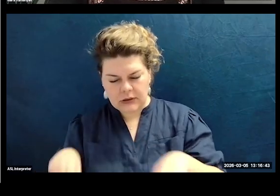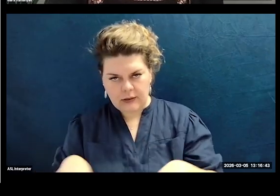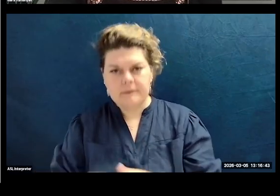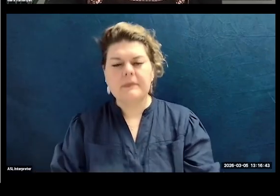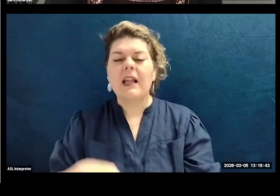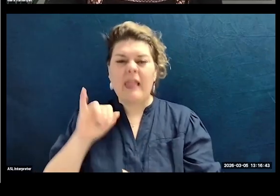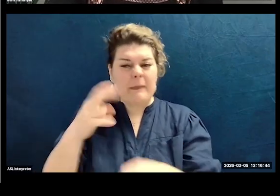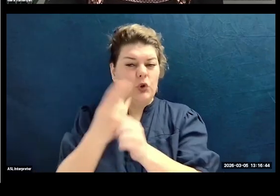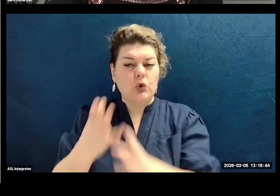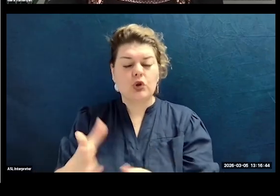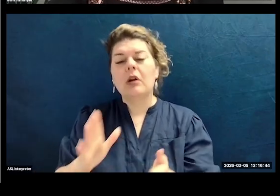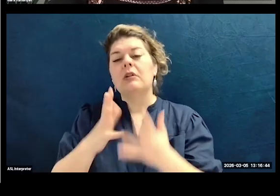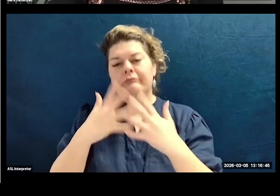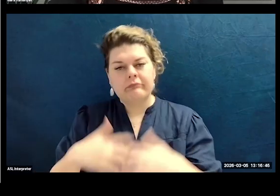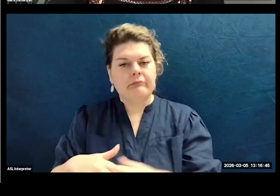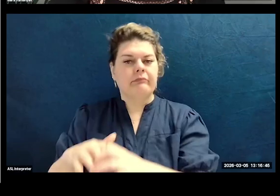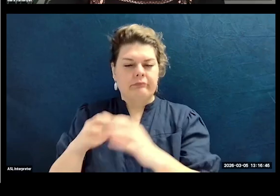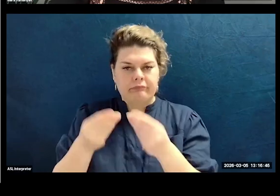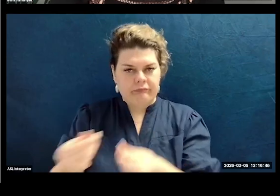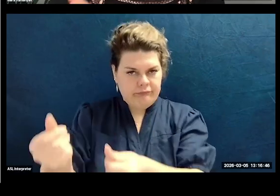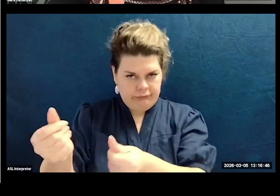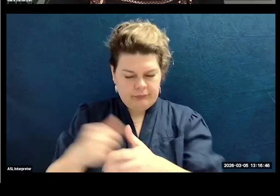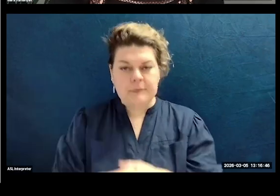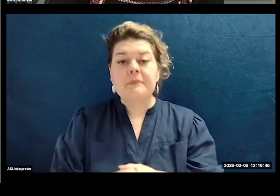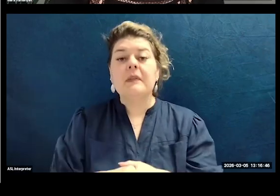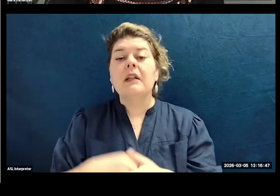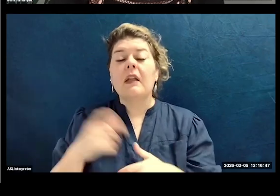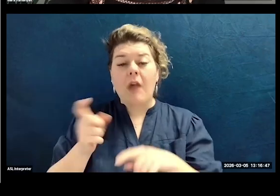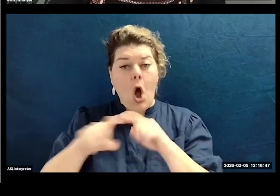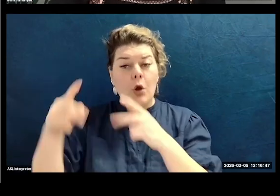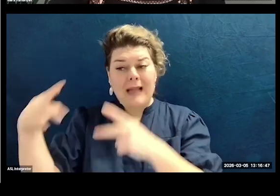For headings, auto-tagging often can get headings wrong.